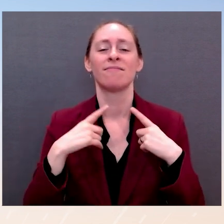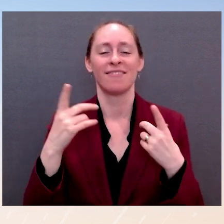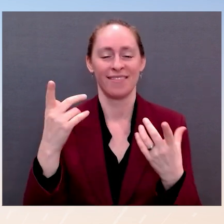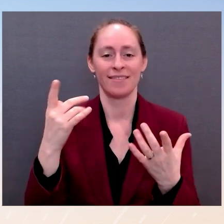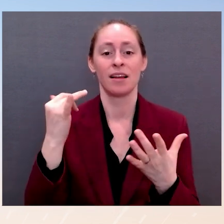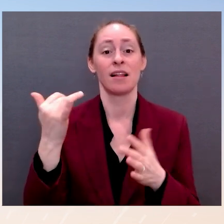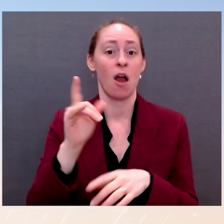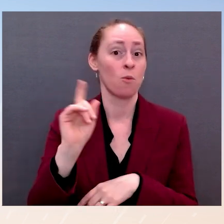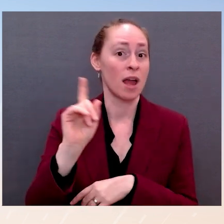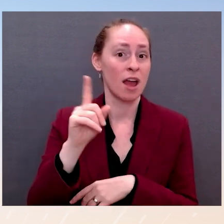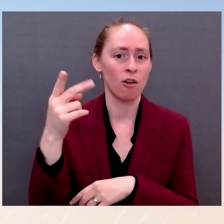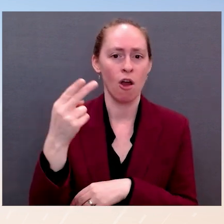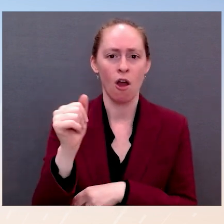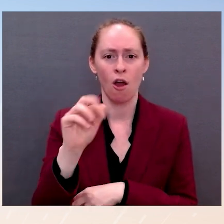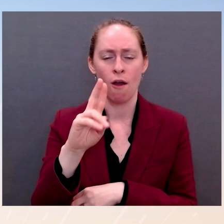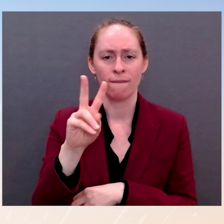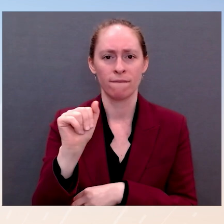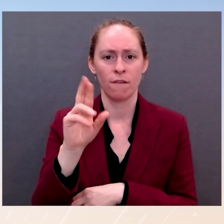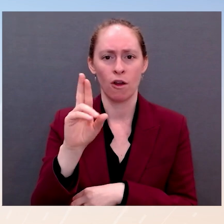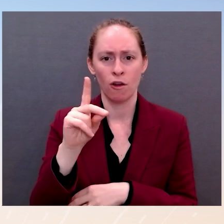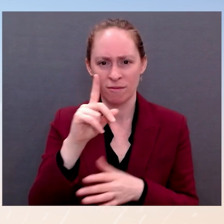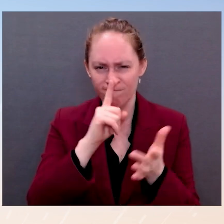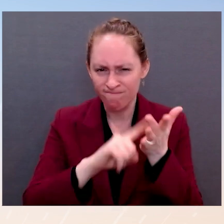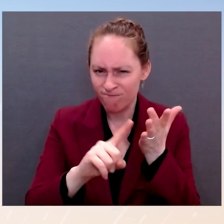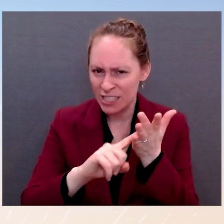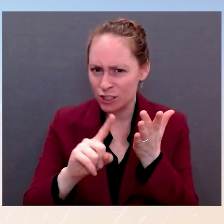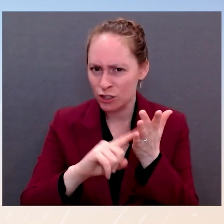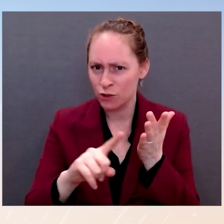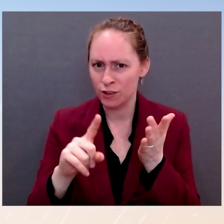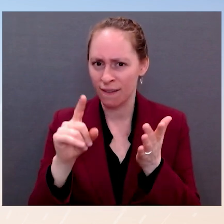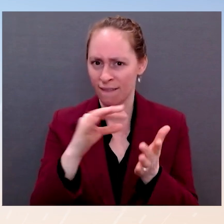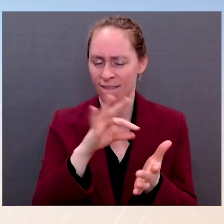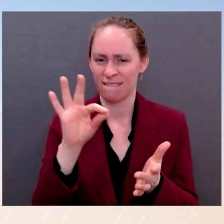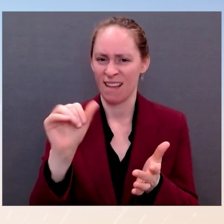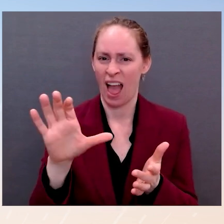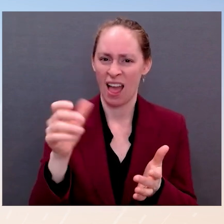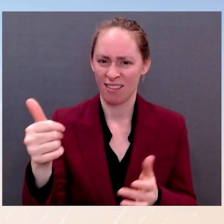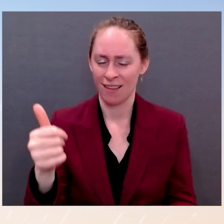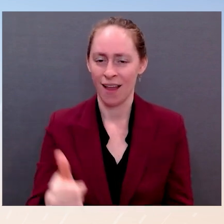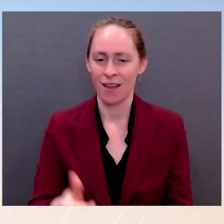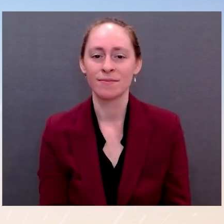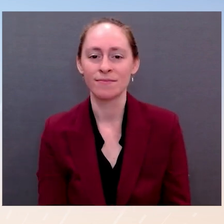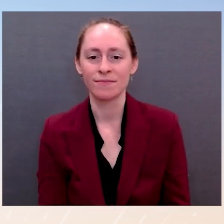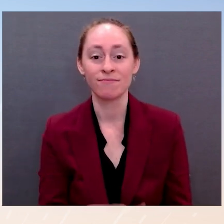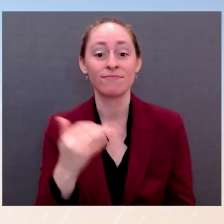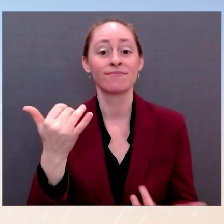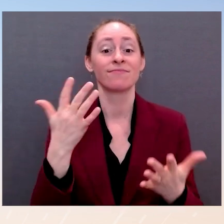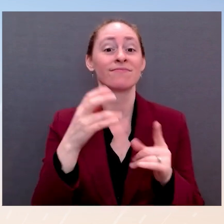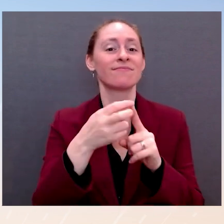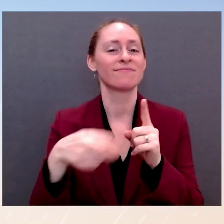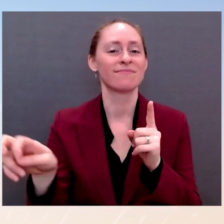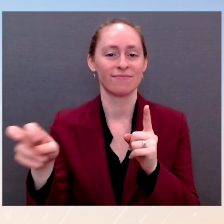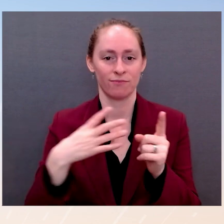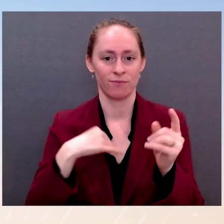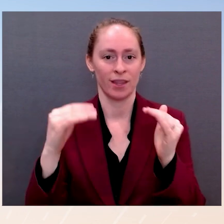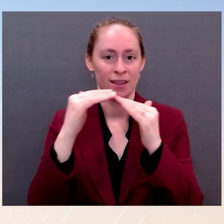as an assistant professor at Harvard Medical School and as a research faculty at the Harvard Kennedy School. He currently works in our office here at the White House